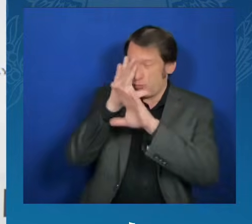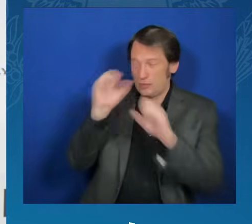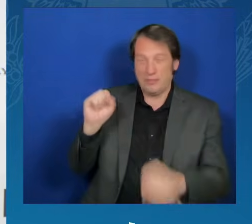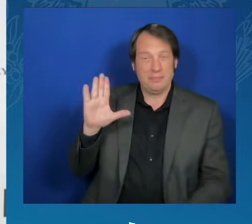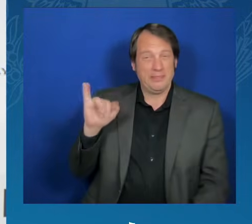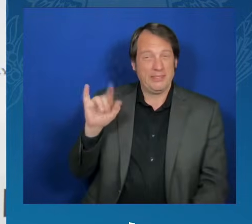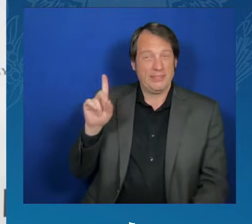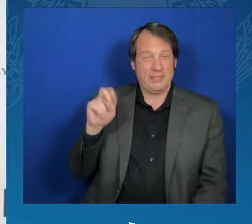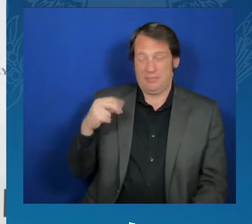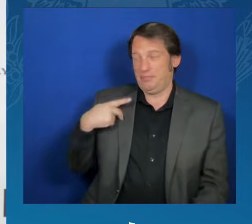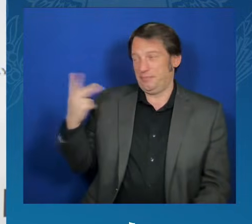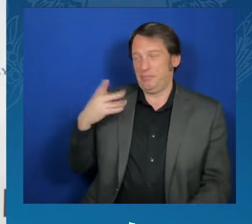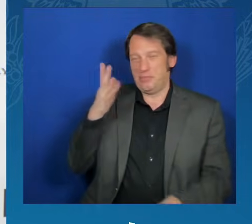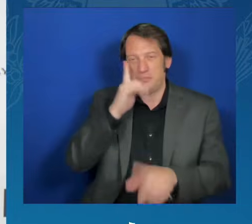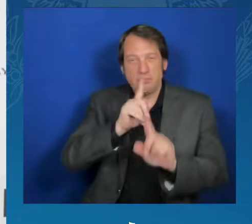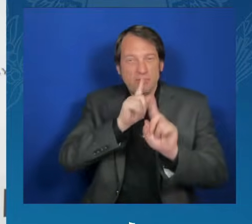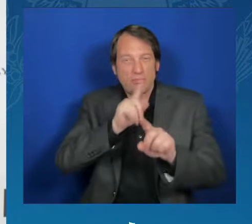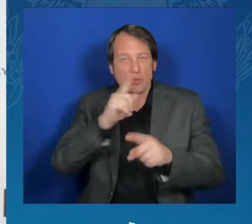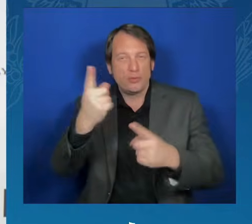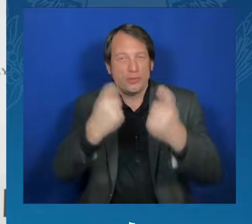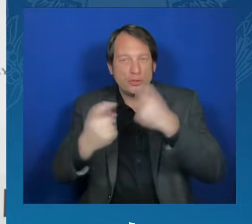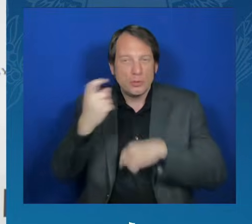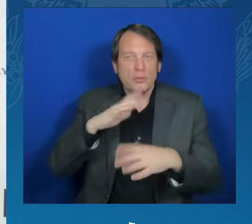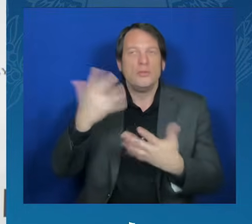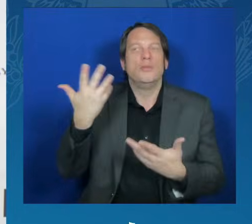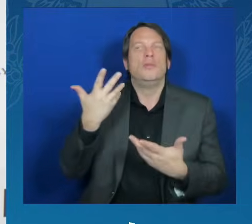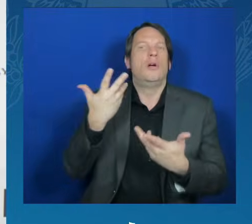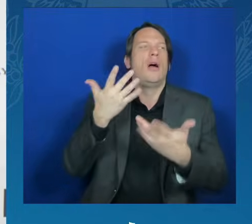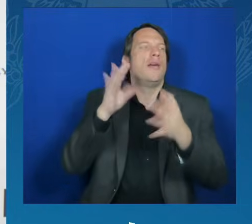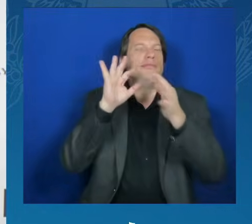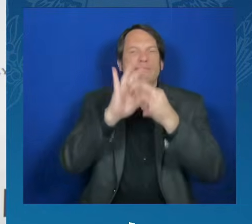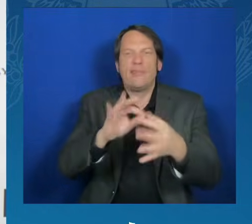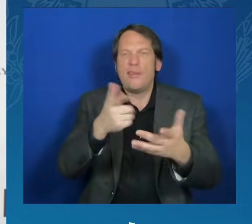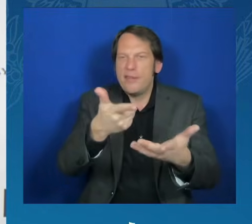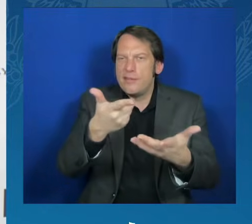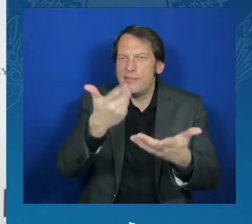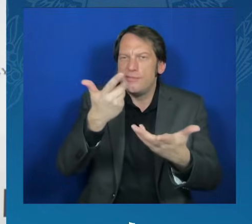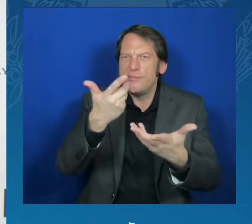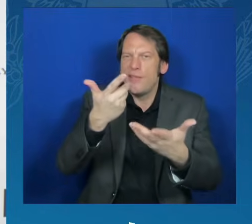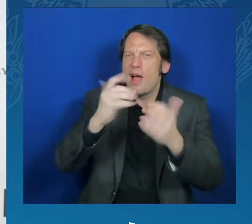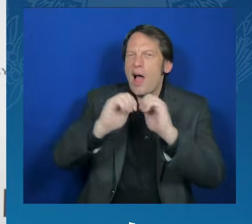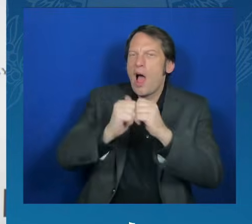that how America responds will affect the American people,